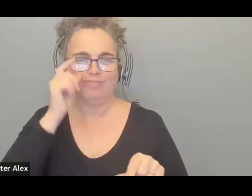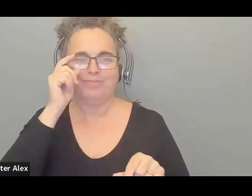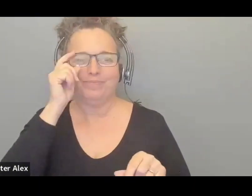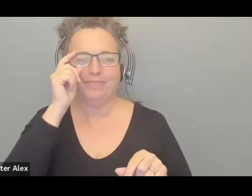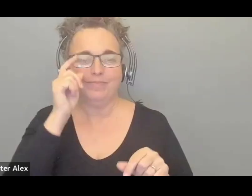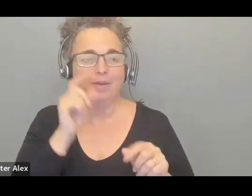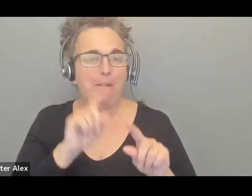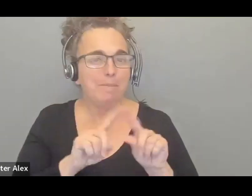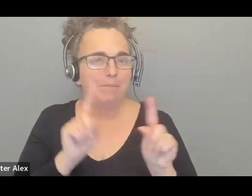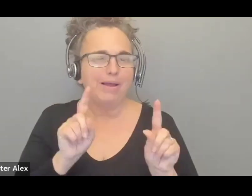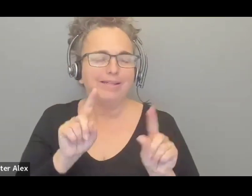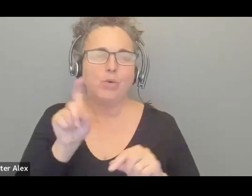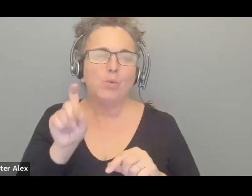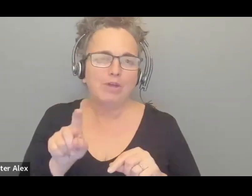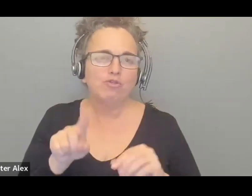but it was a question around